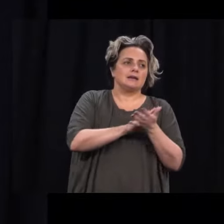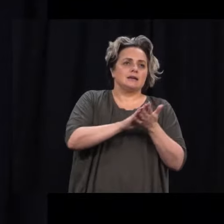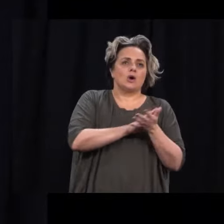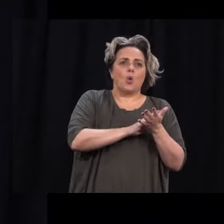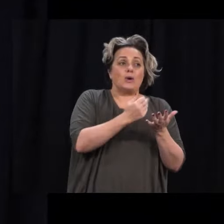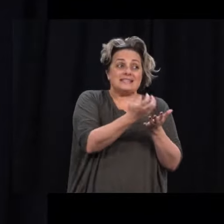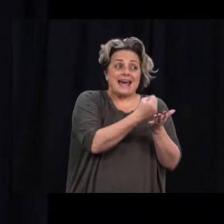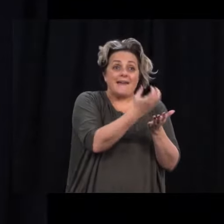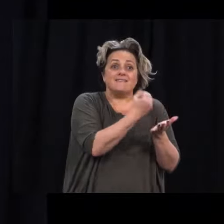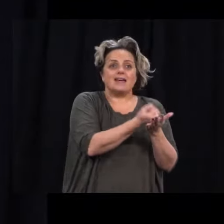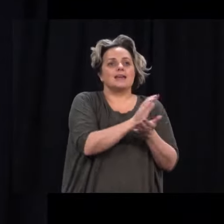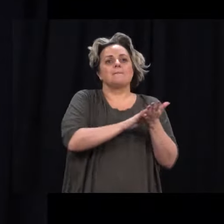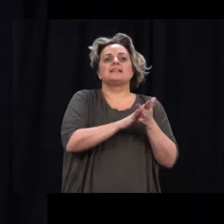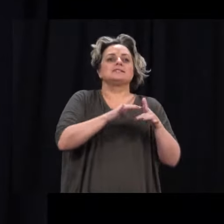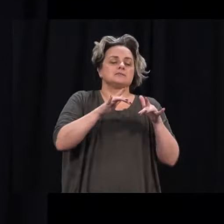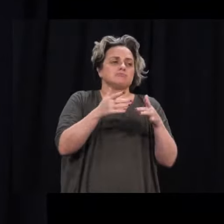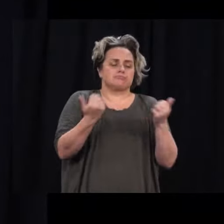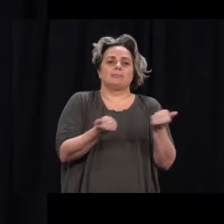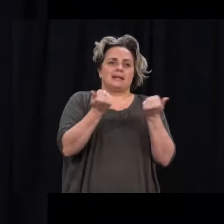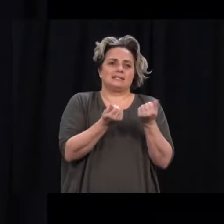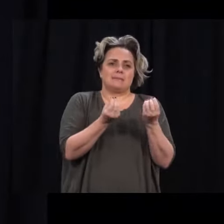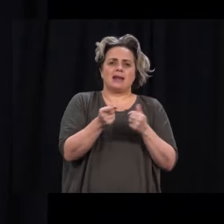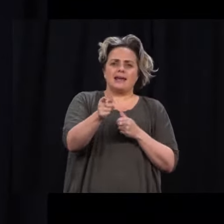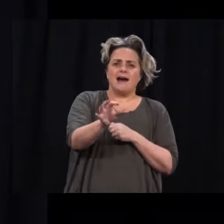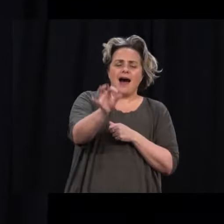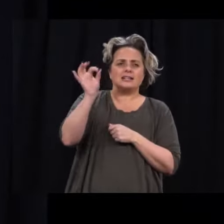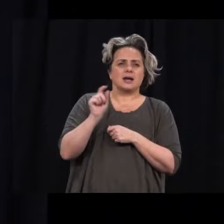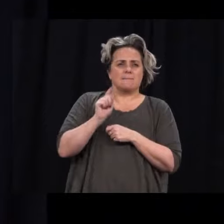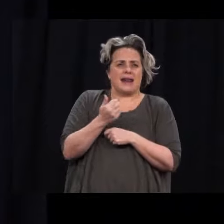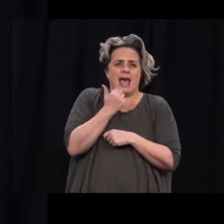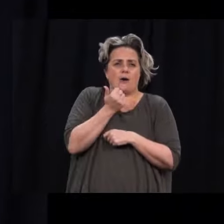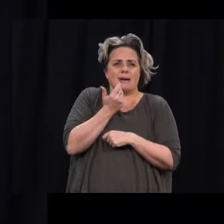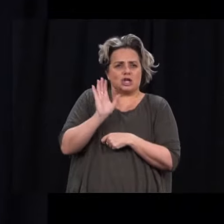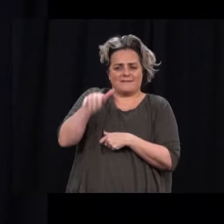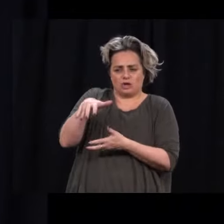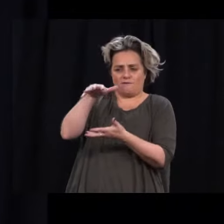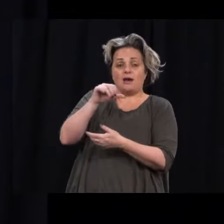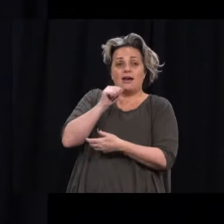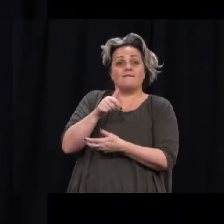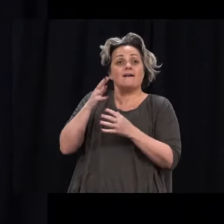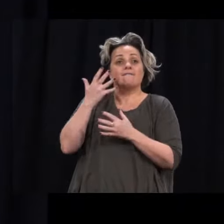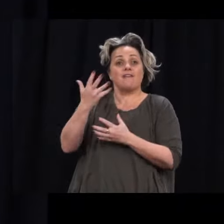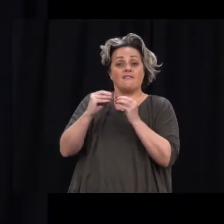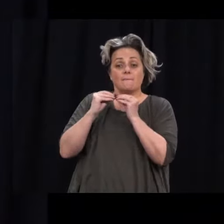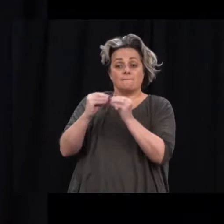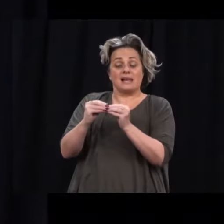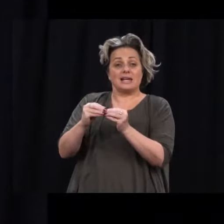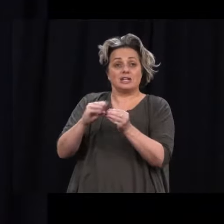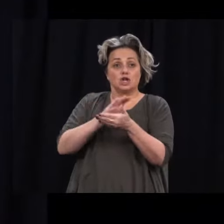for resurgents. There are under-spends in other parts of the fund that mean we have